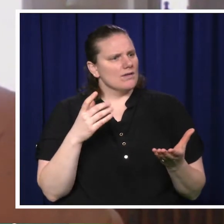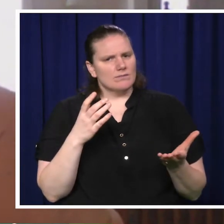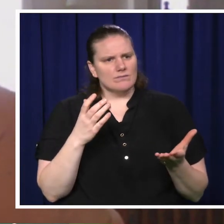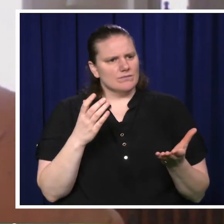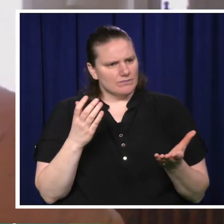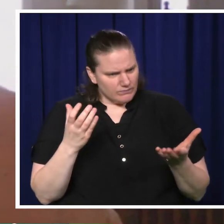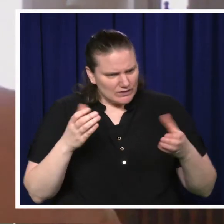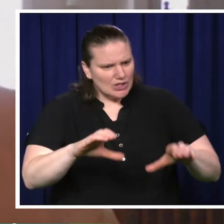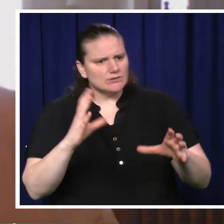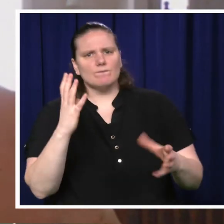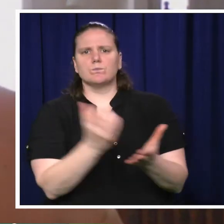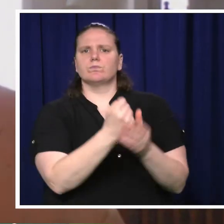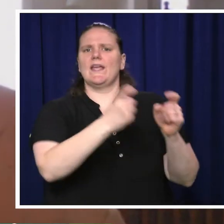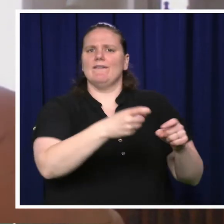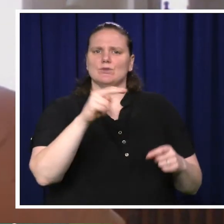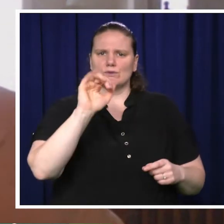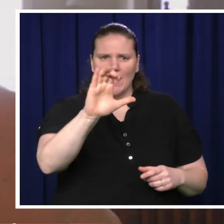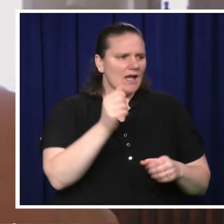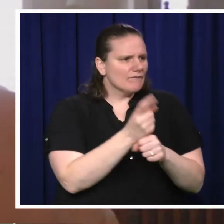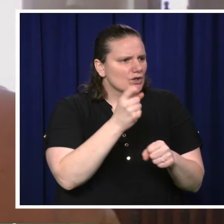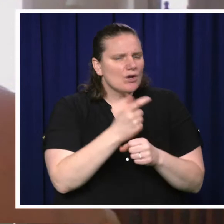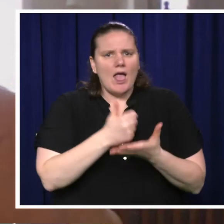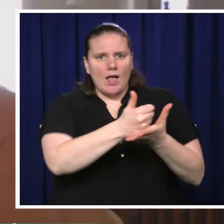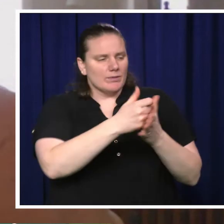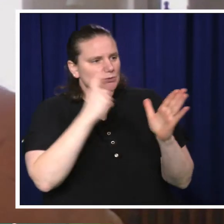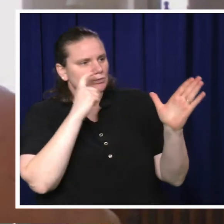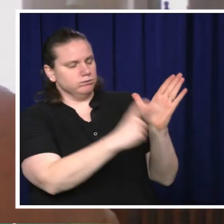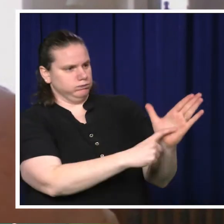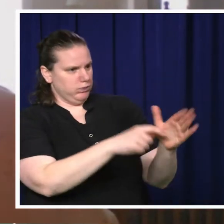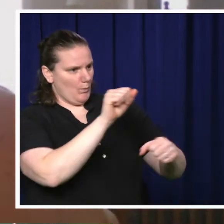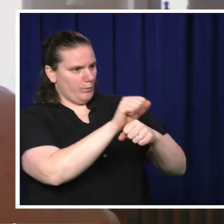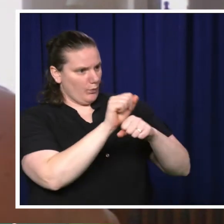chance that they give to every year to help us personify the